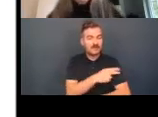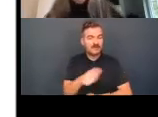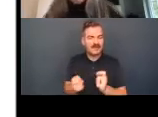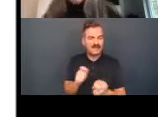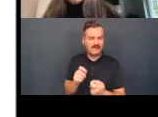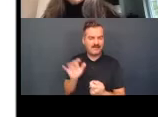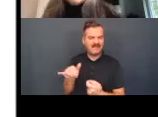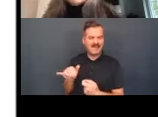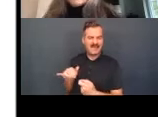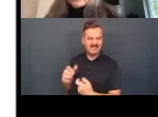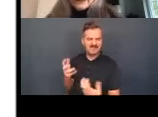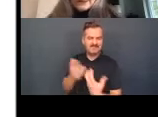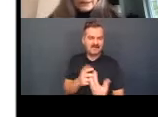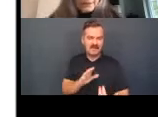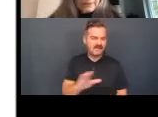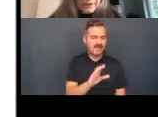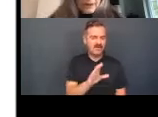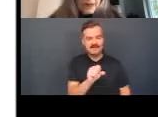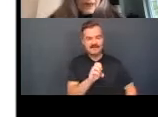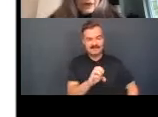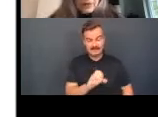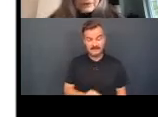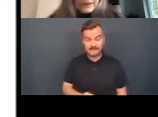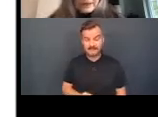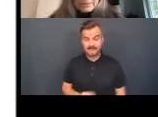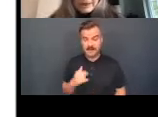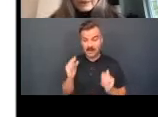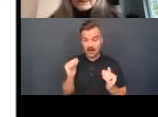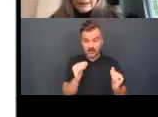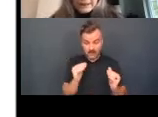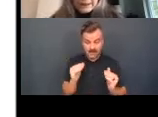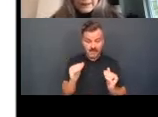framework for their CSC. 16:04:47 I hope as I explained the CSC you